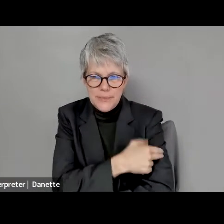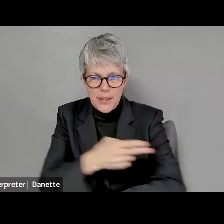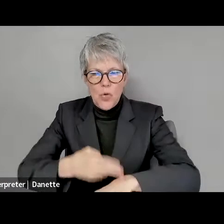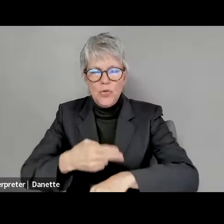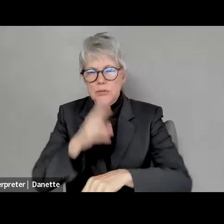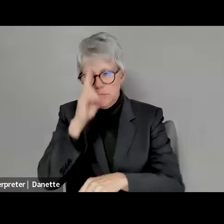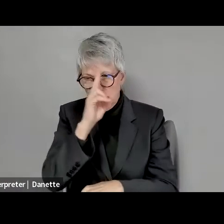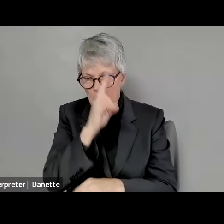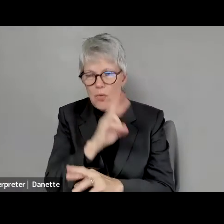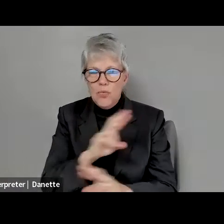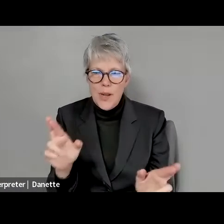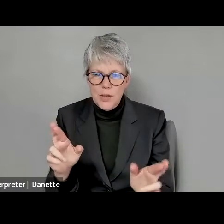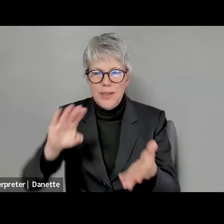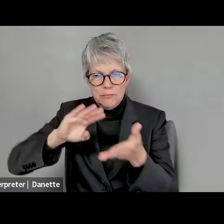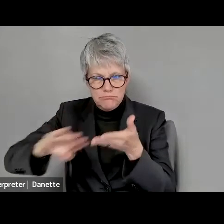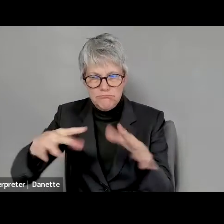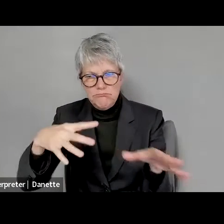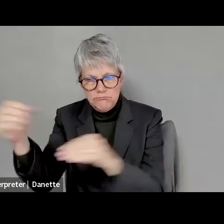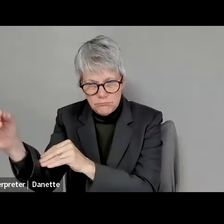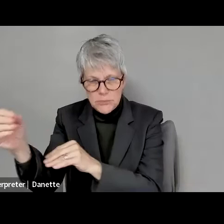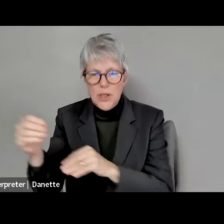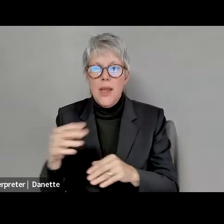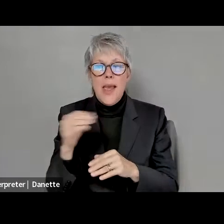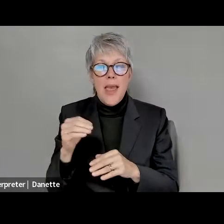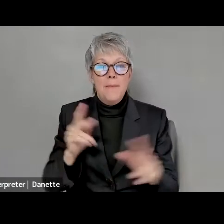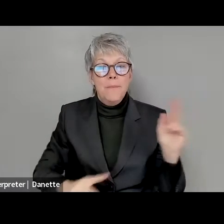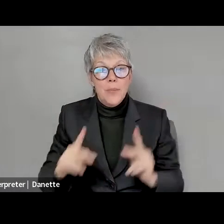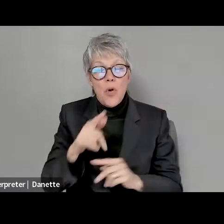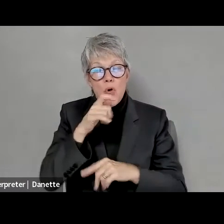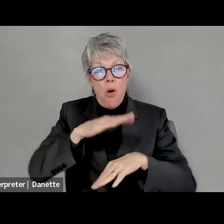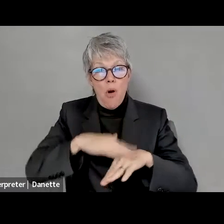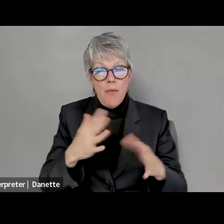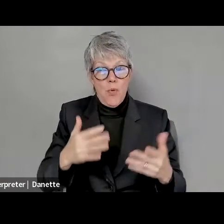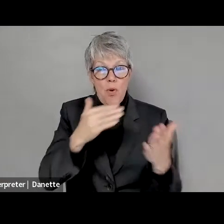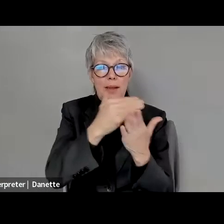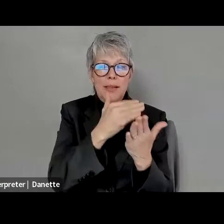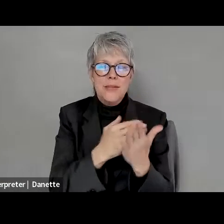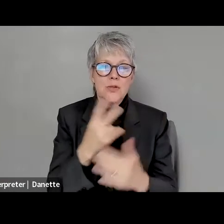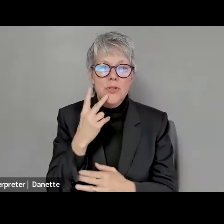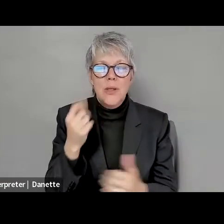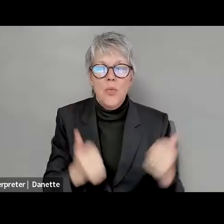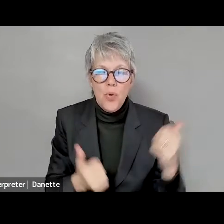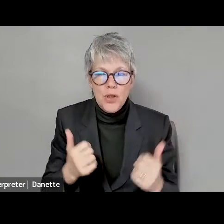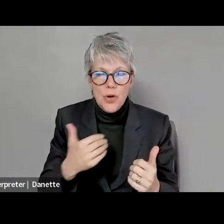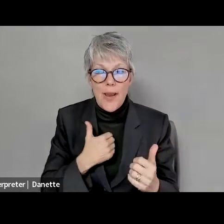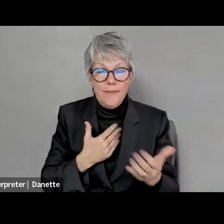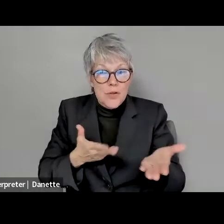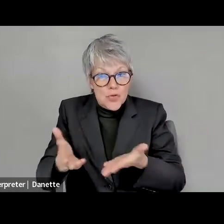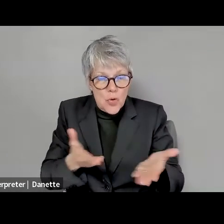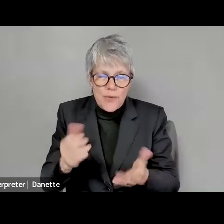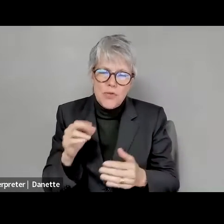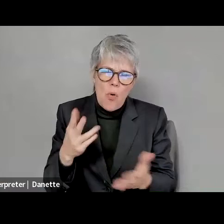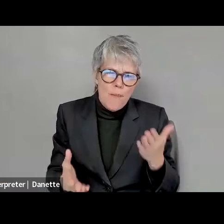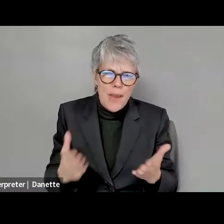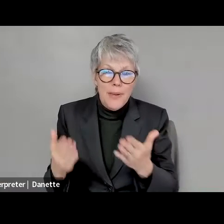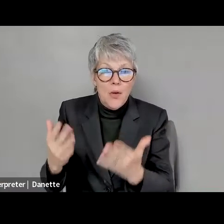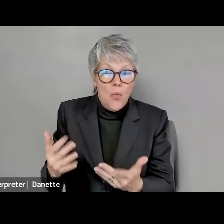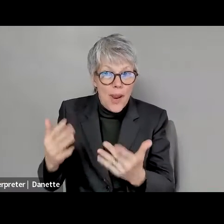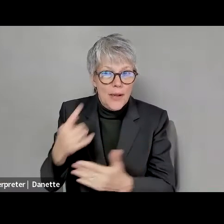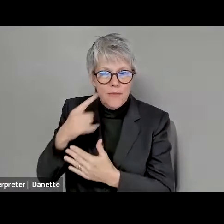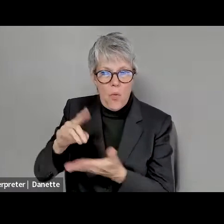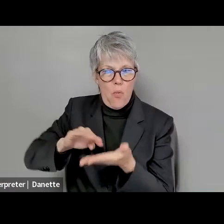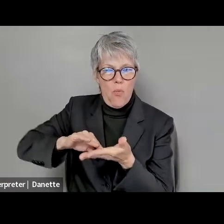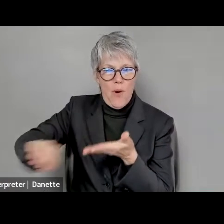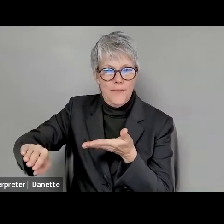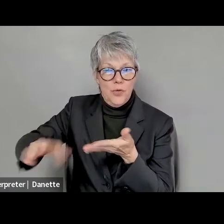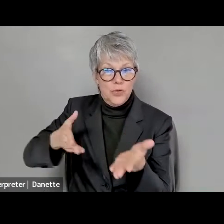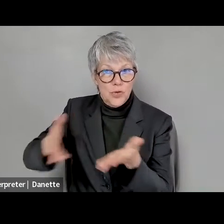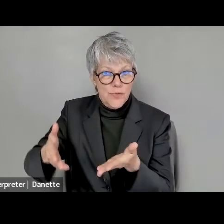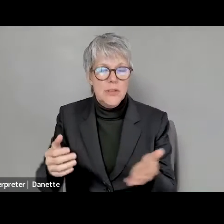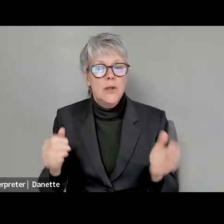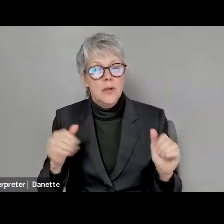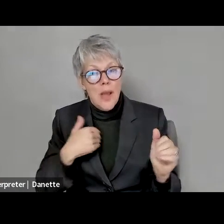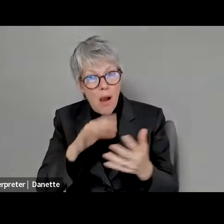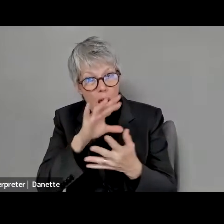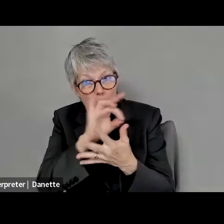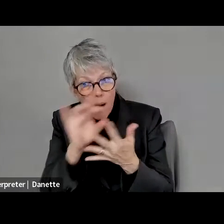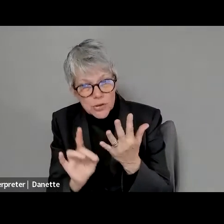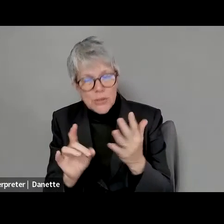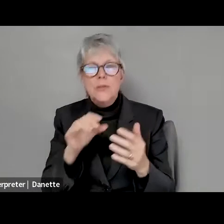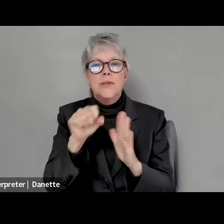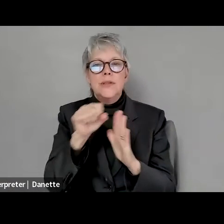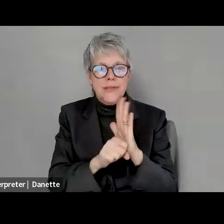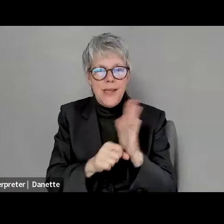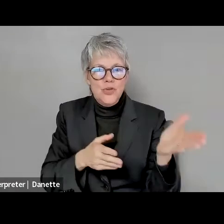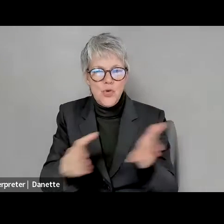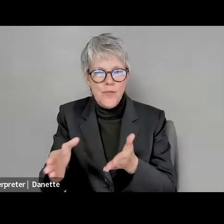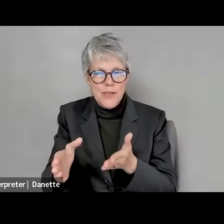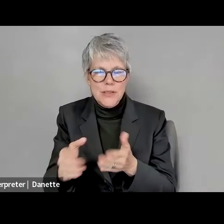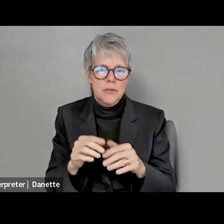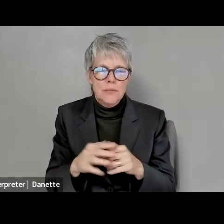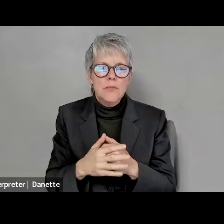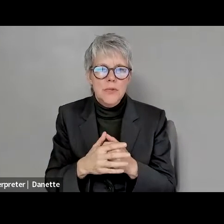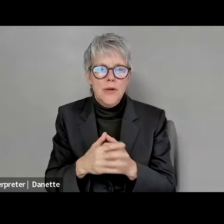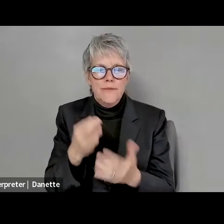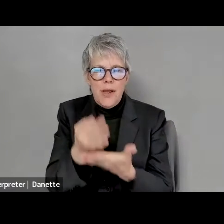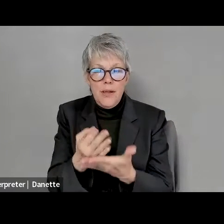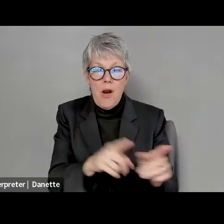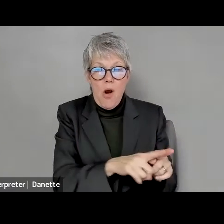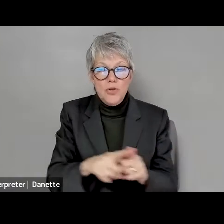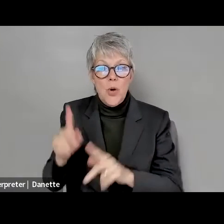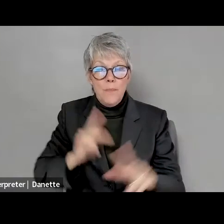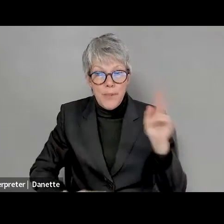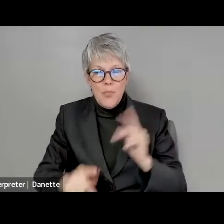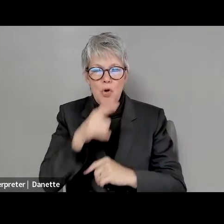Kelly Crosbie: We're looking at people on the innovations. Wait list to see how many of them are actually getting some kind of service, even while they're waiting for. Ah waiver servants, and they get eye option services. Can they get state funded services? And we're also looking at the number of people who are getting a follow up